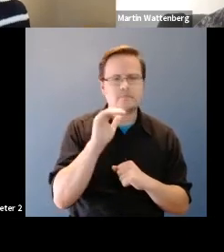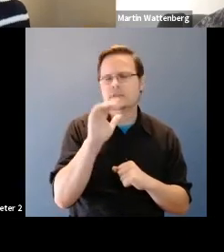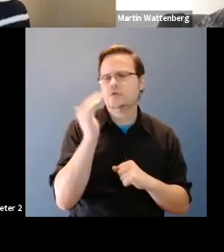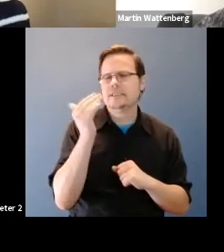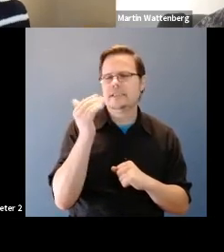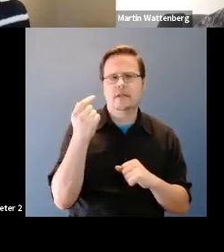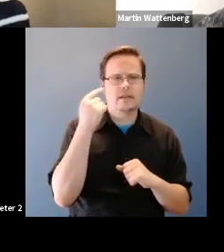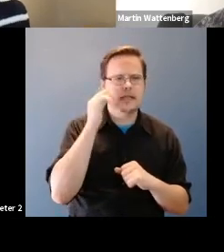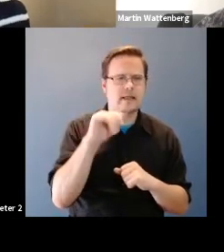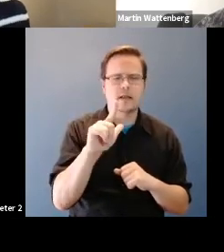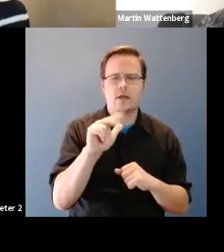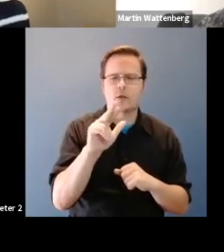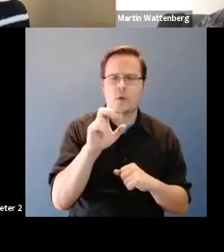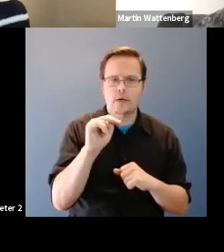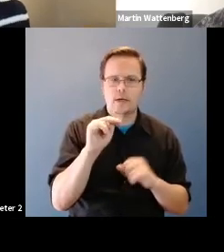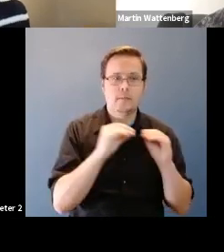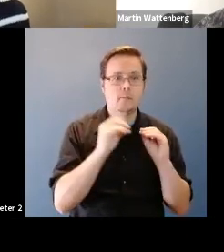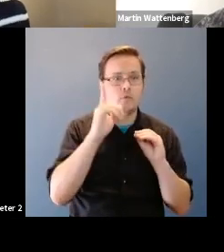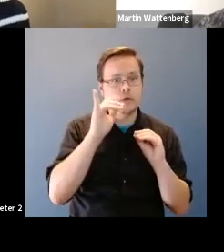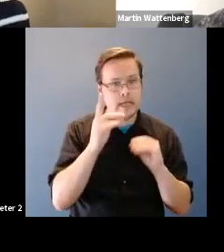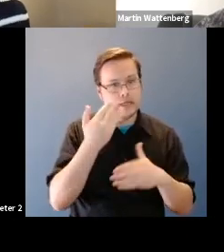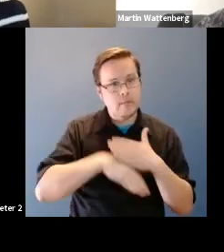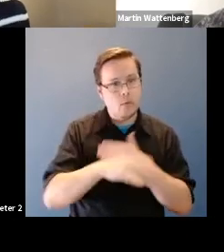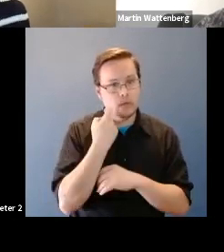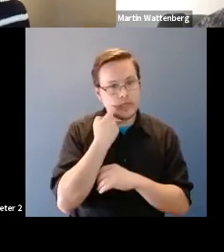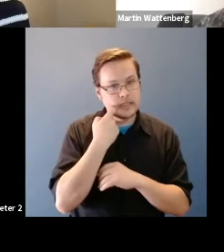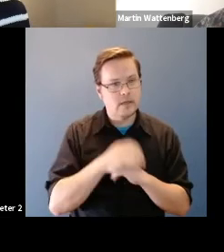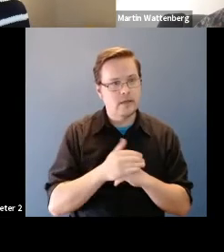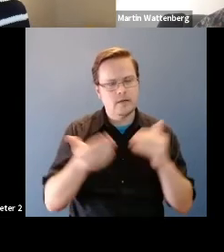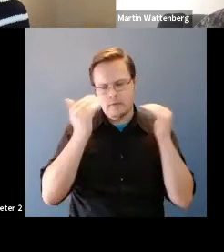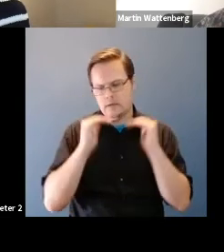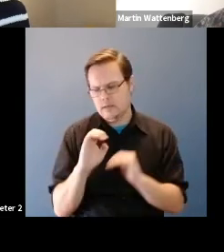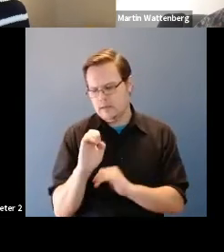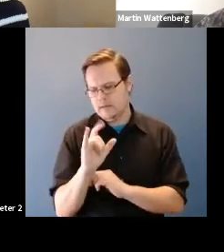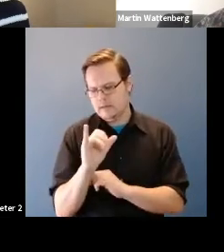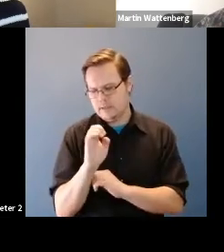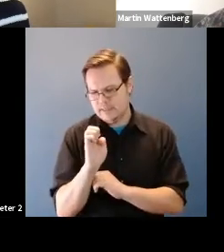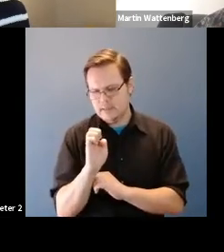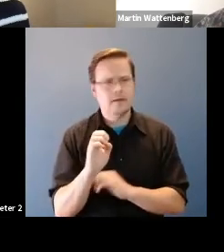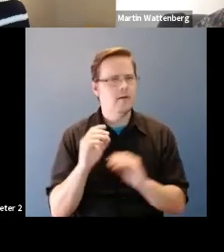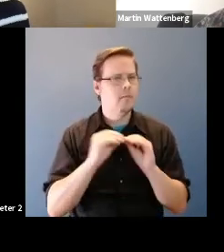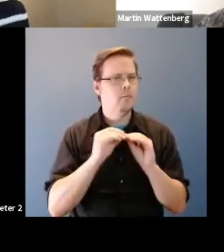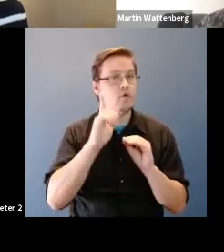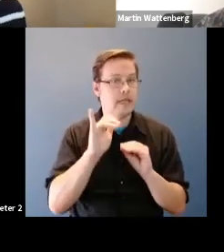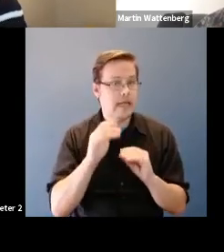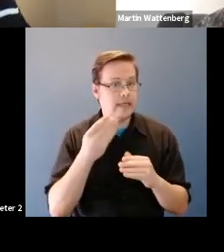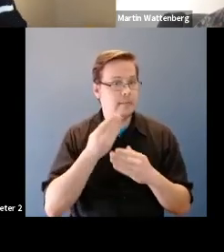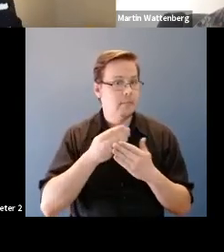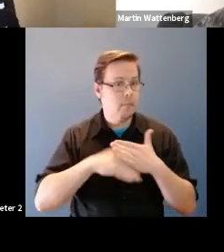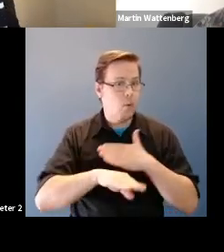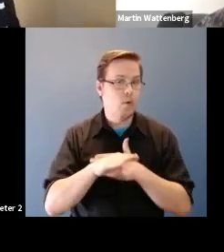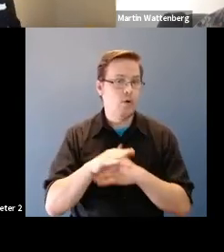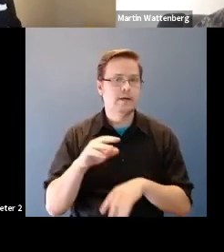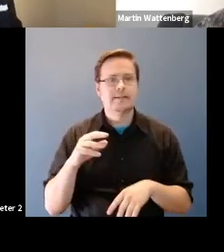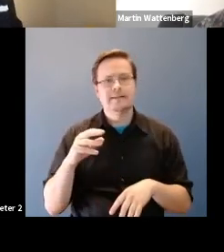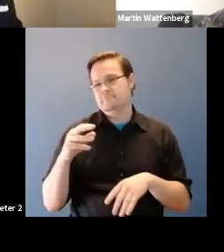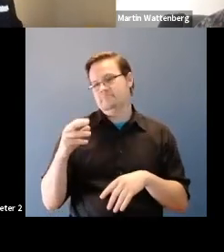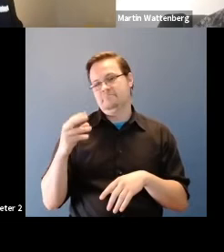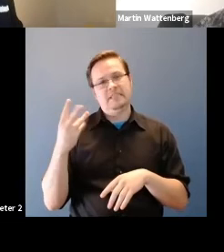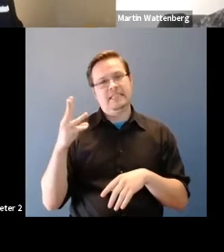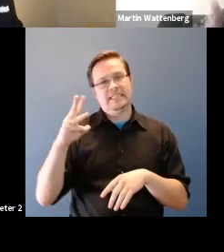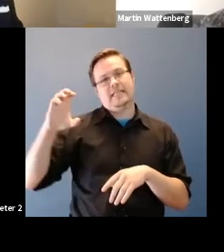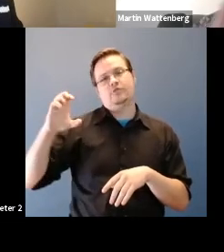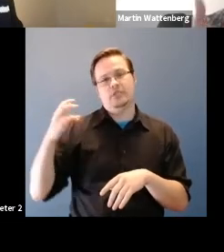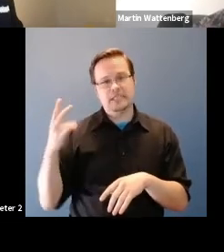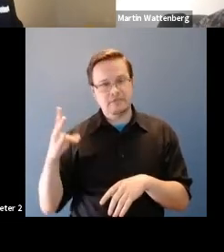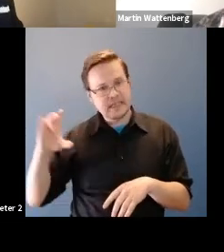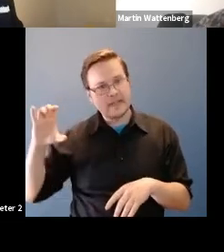Martin Wattenberg: is much more likely here to have been born recently, whereas lc much more likely to be born in the 1600s and 1700s and I will say that you know we also played with this.